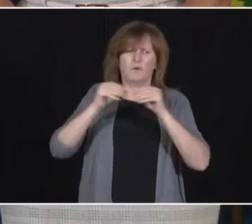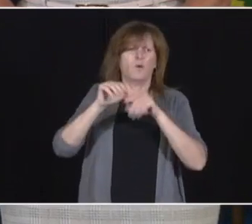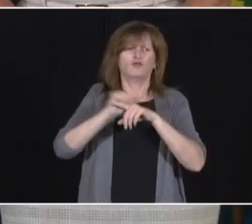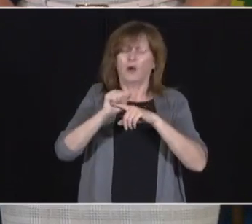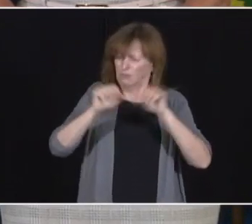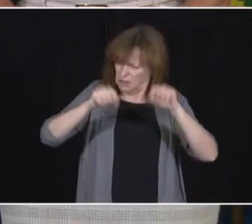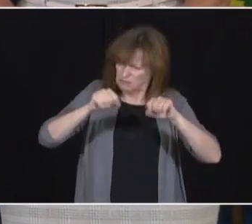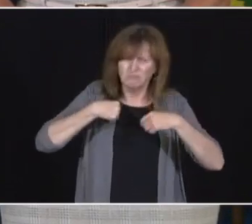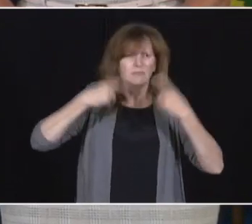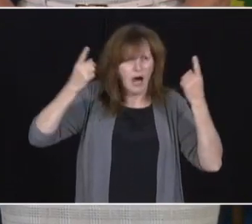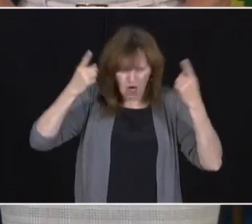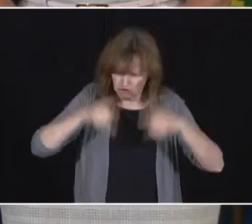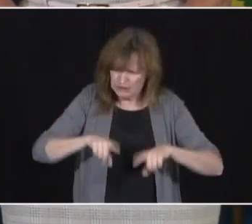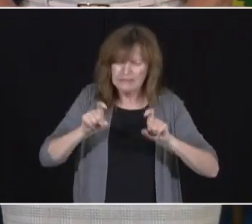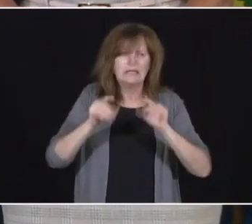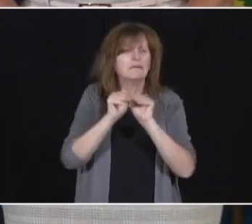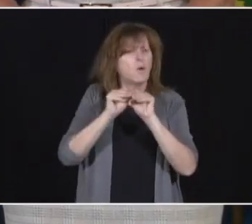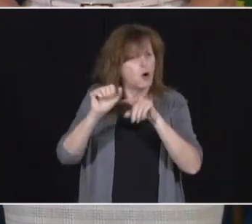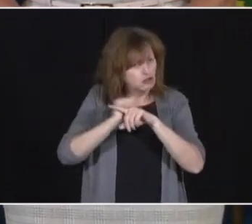Are they not trained for that?